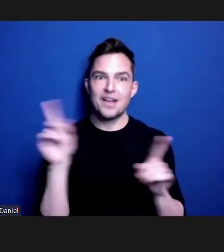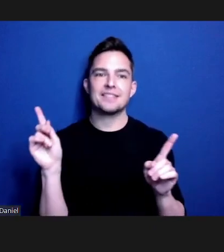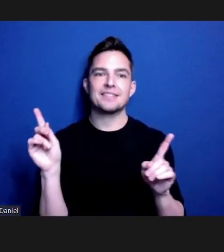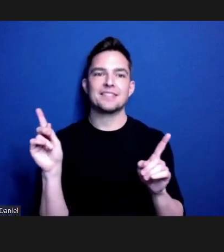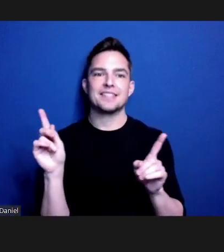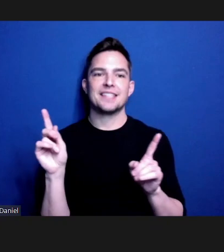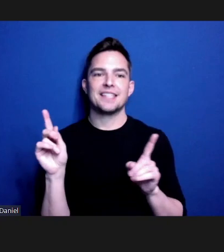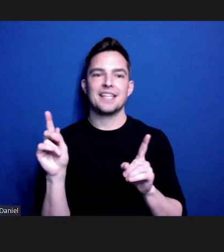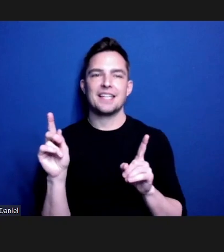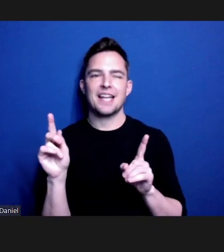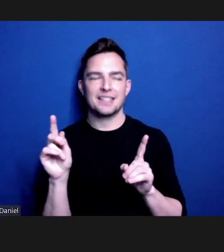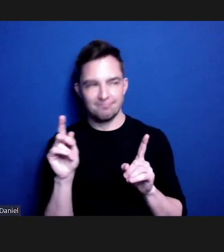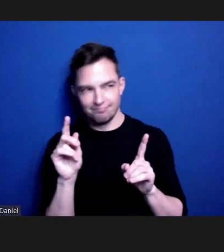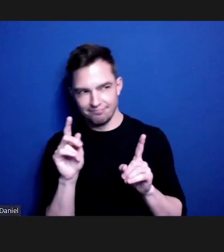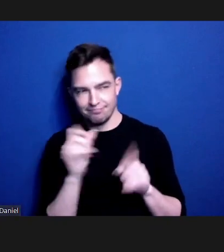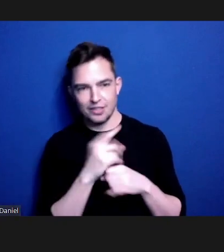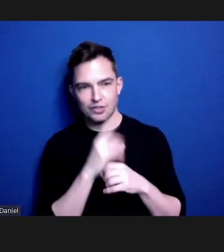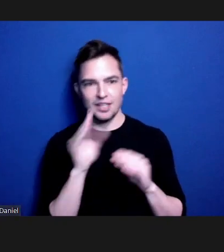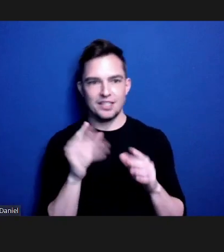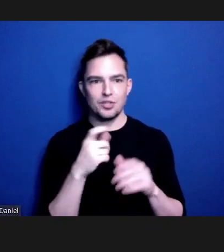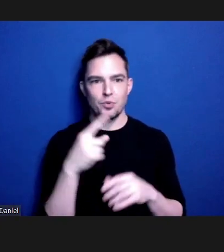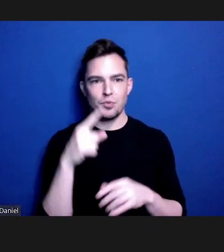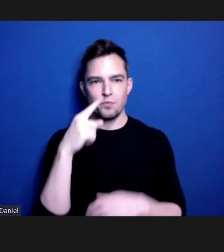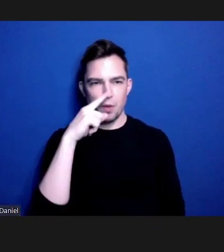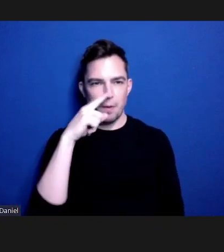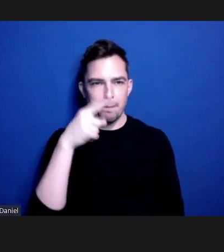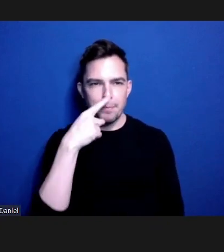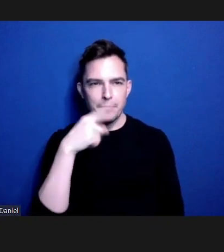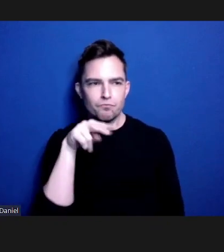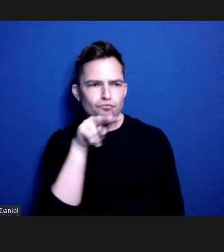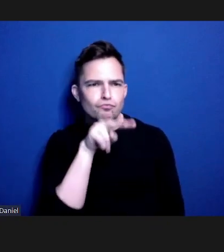who wanted to, you know, be nosy and figure out what's going on in the program to be like,